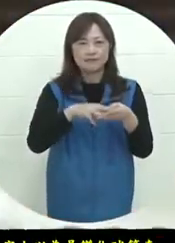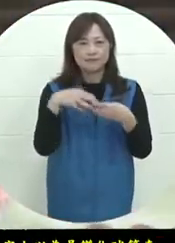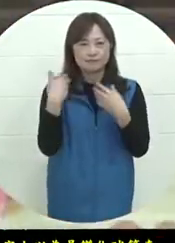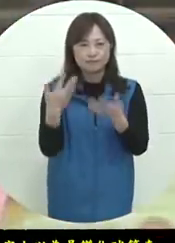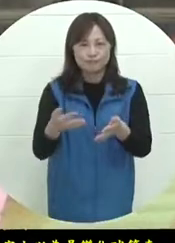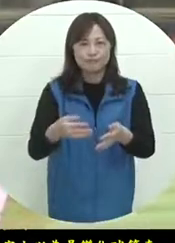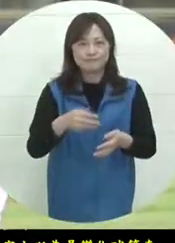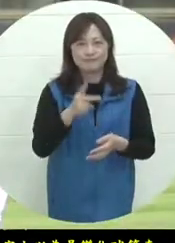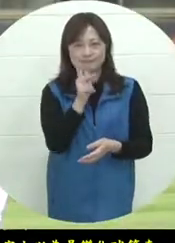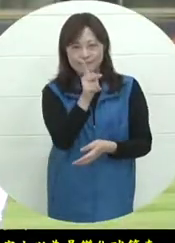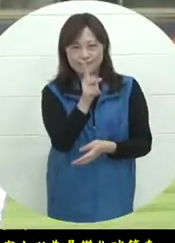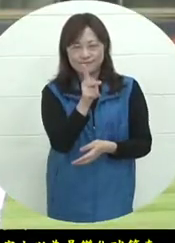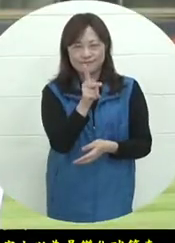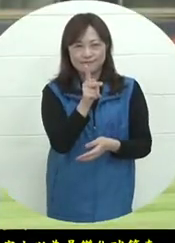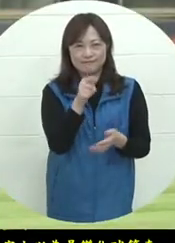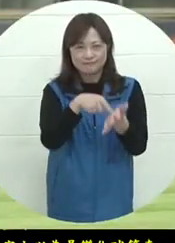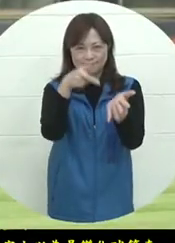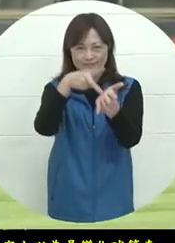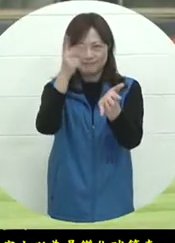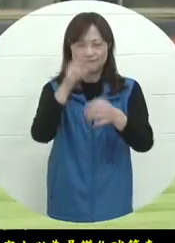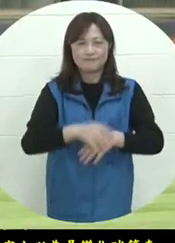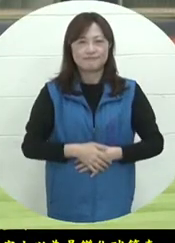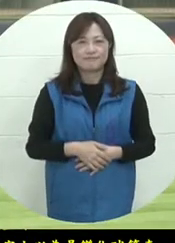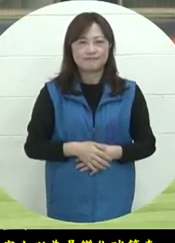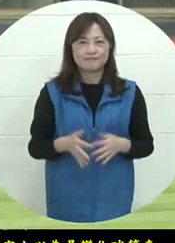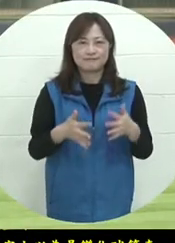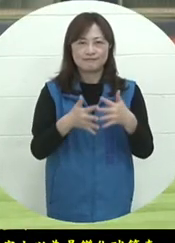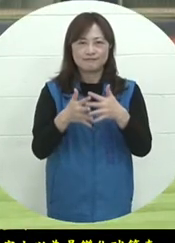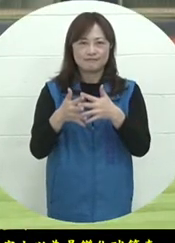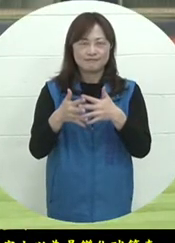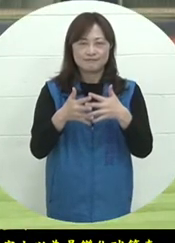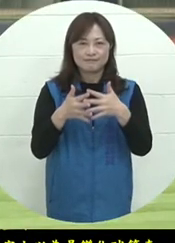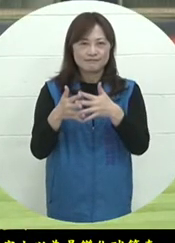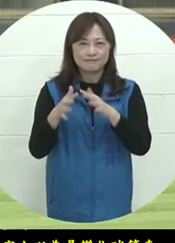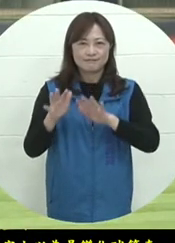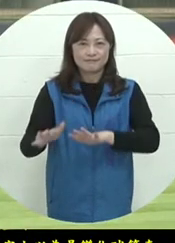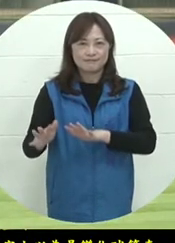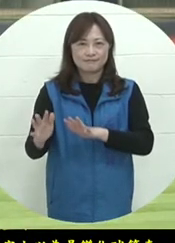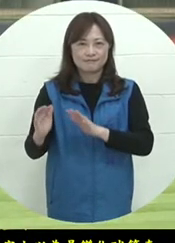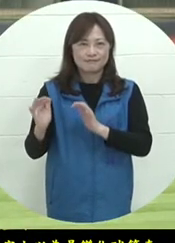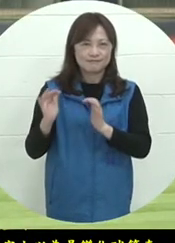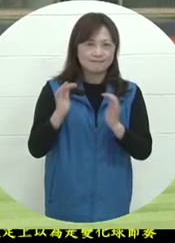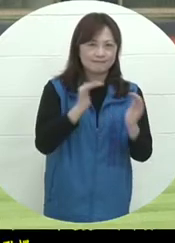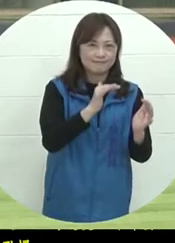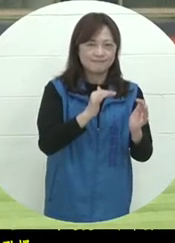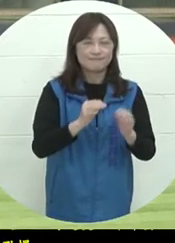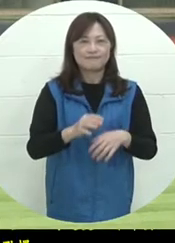so now the U.S. offense in the second half is a bit like the Japanese team in the first half. After entering the bases,